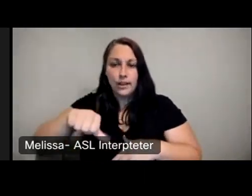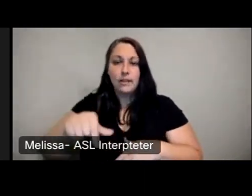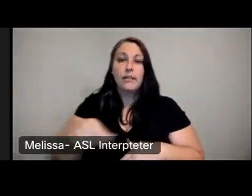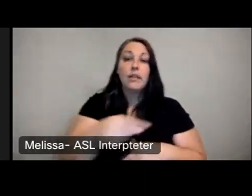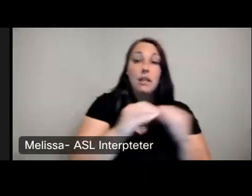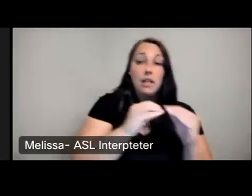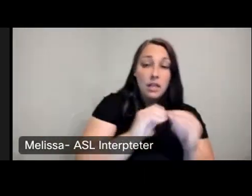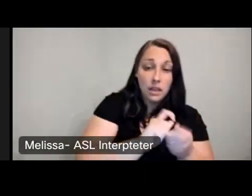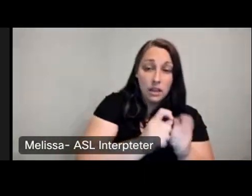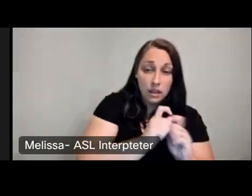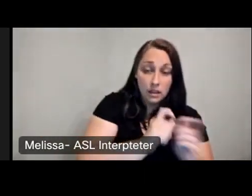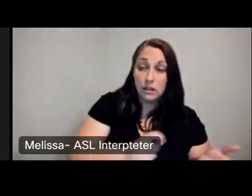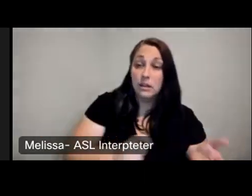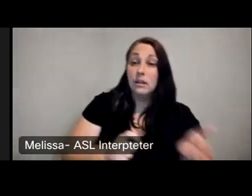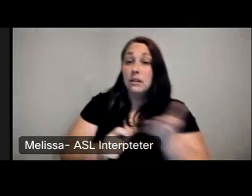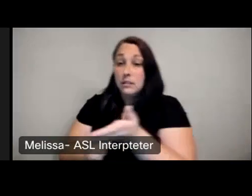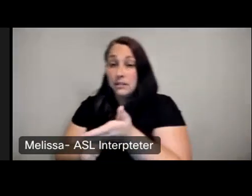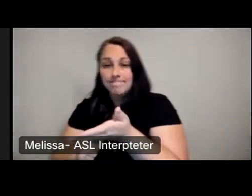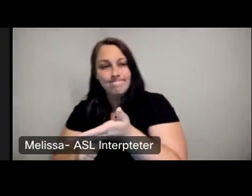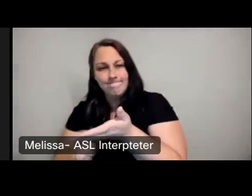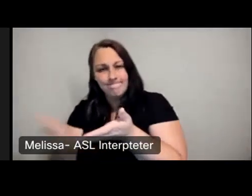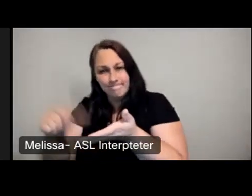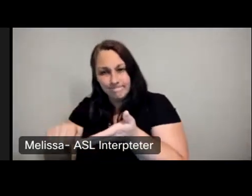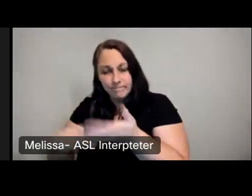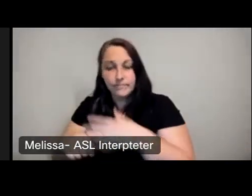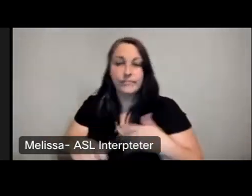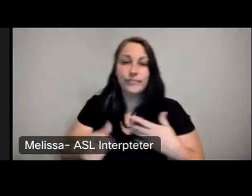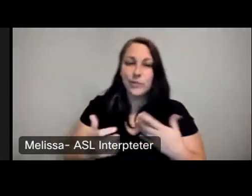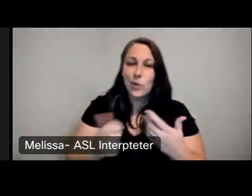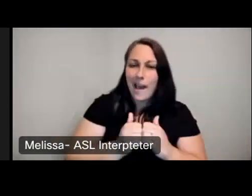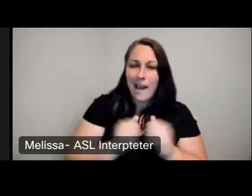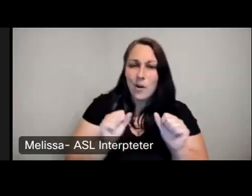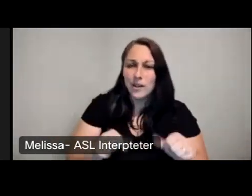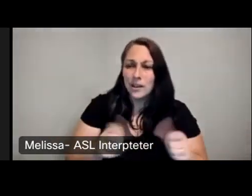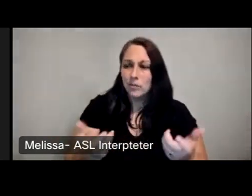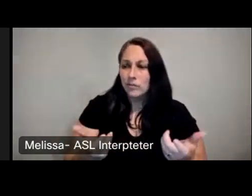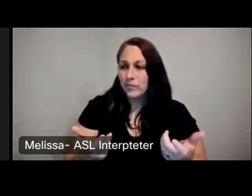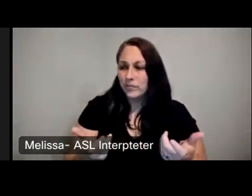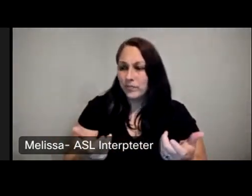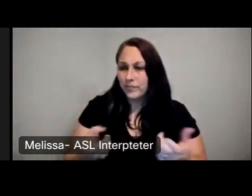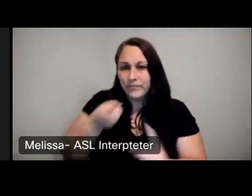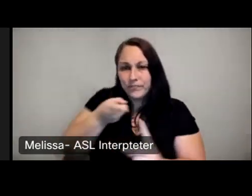establish some kind of back and forth on a good solution because you know this deadheading U-turn